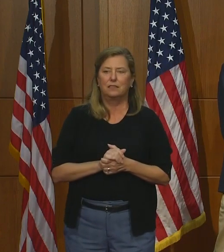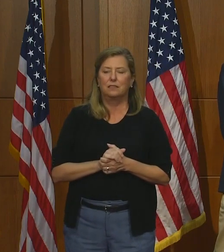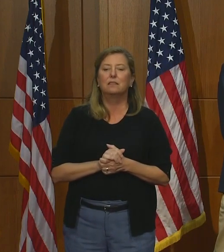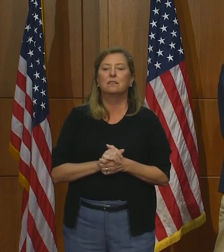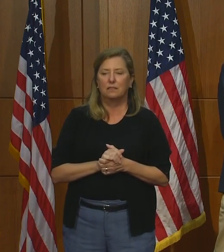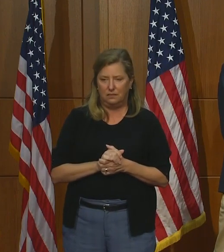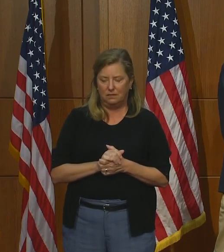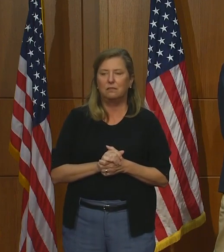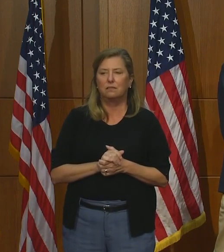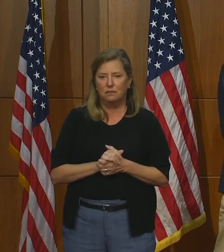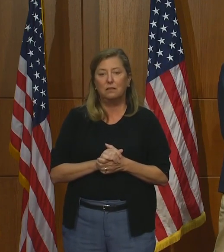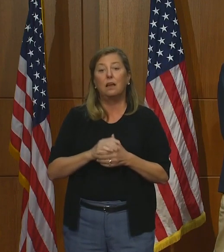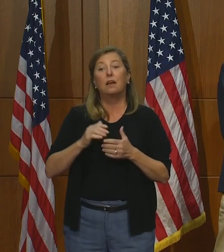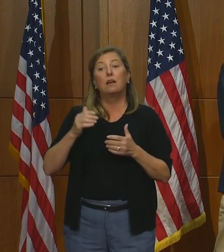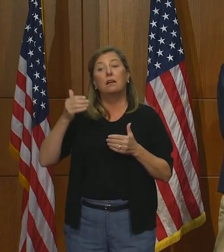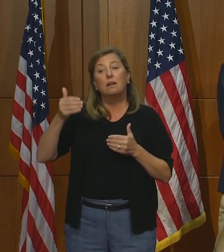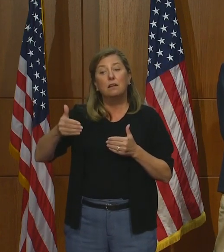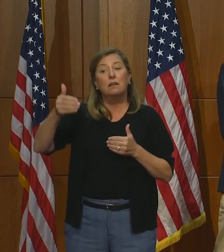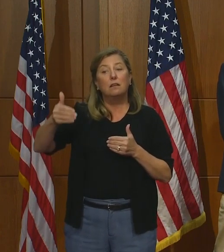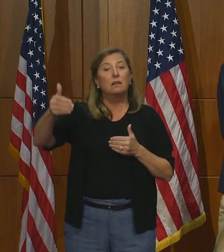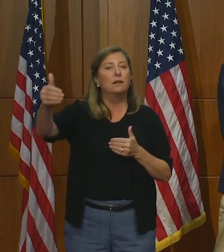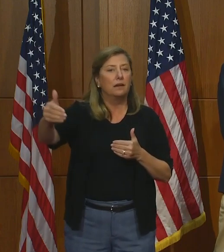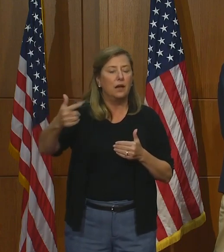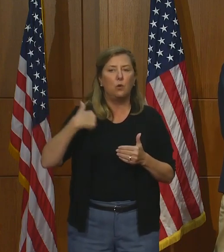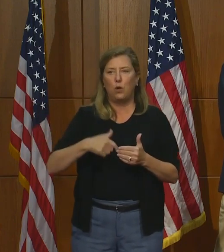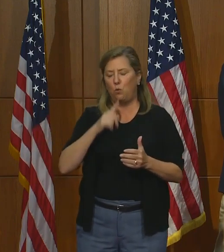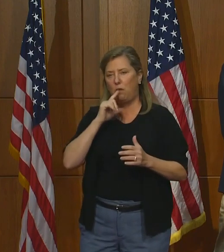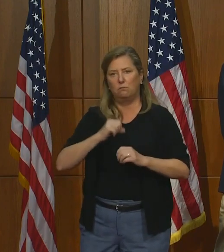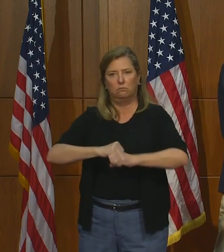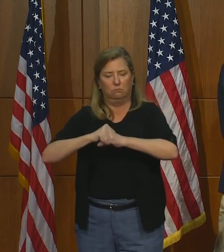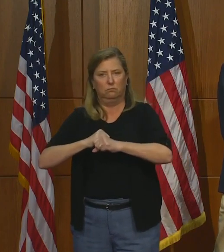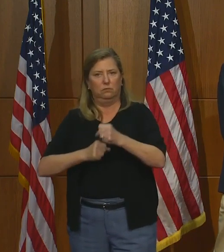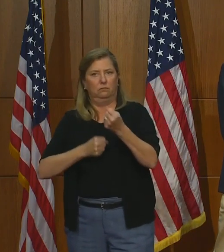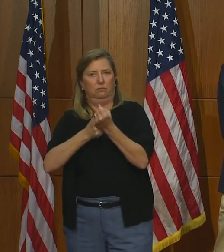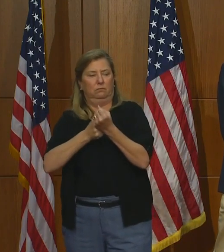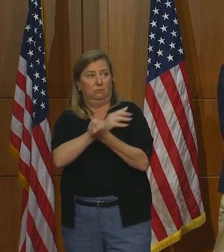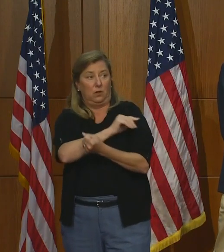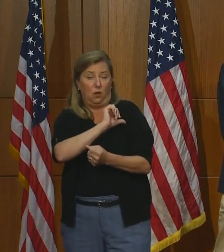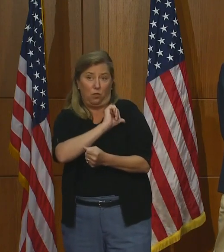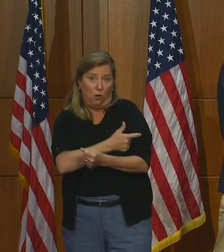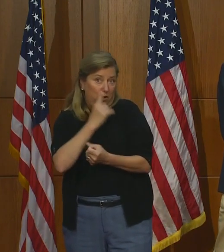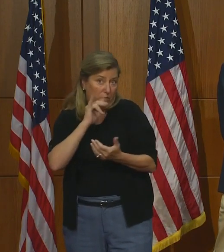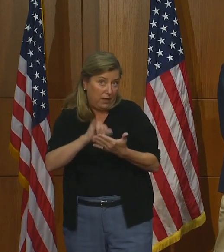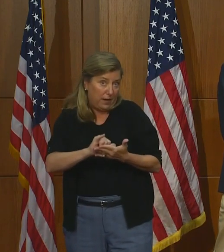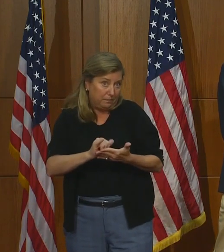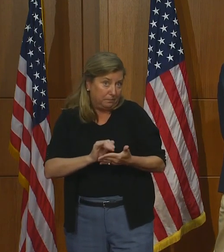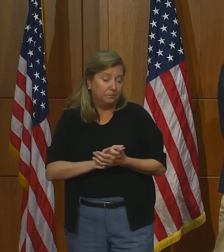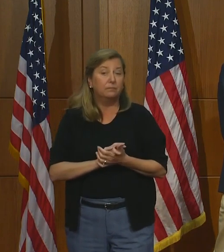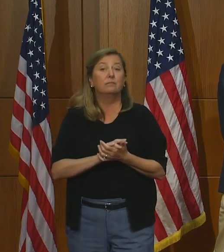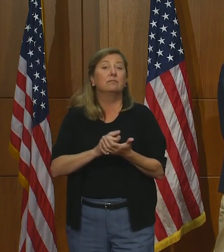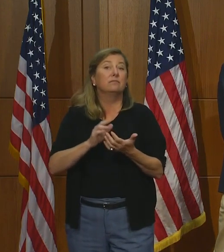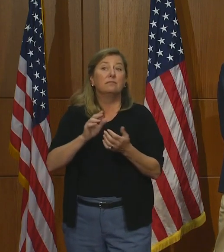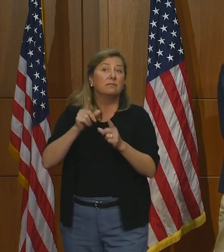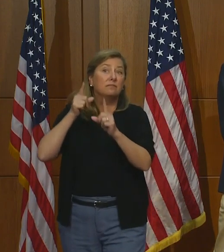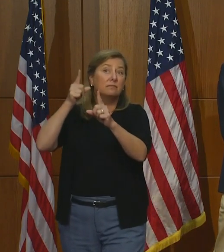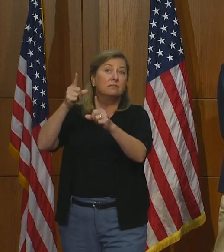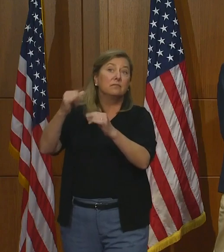ISSUE IT IS ONLY THE BEGINNING. THERE WILL BE SEVERAL OTHER STAGES OF THIS PROCESS BY WHICH WE WILL VIGOROUSLY DEFEND THE